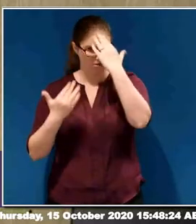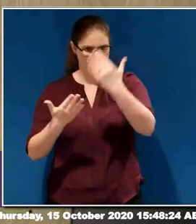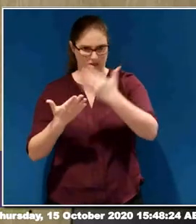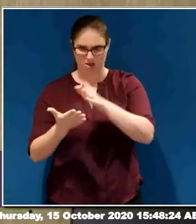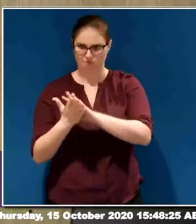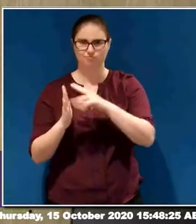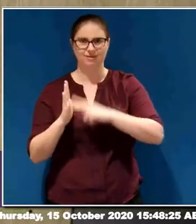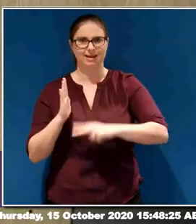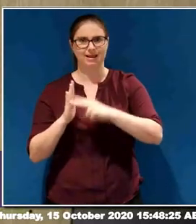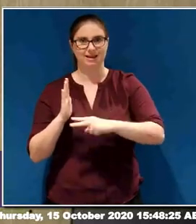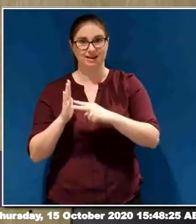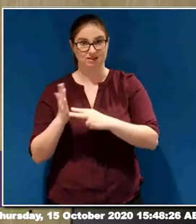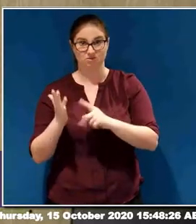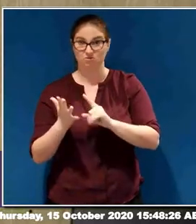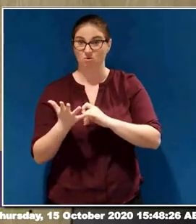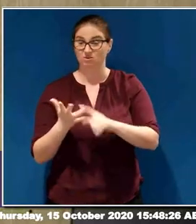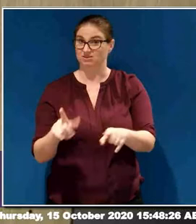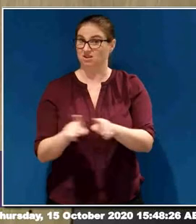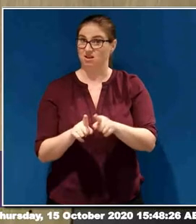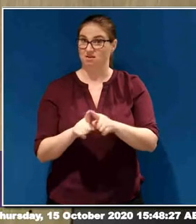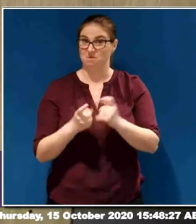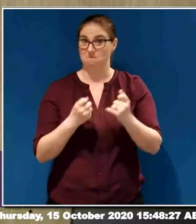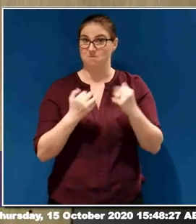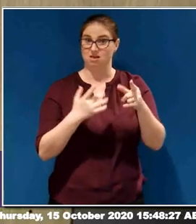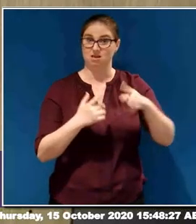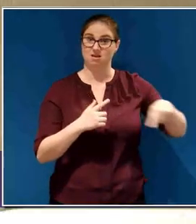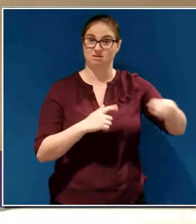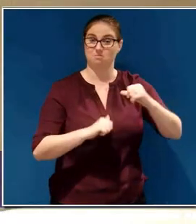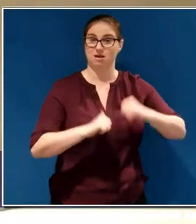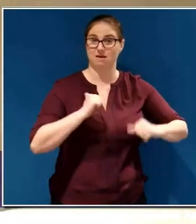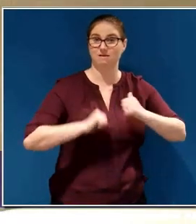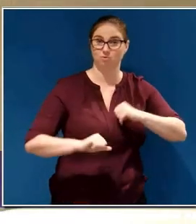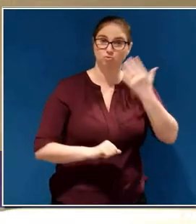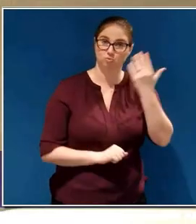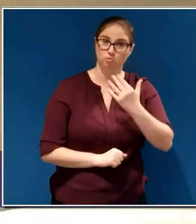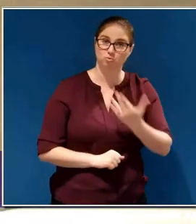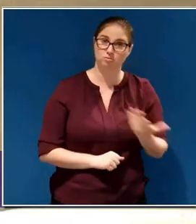You describe a concept of cumulative continuity.